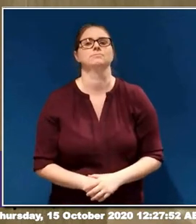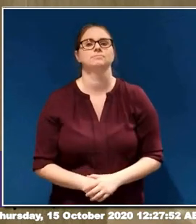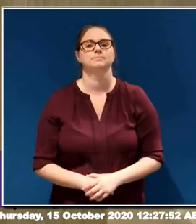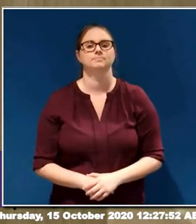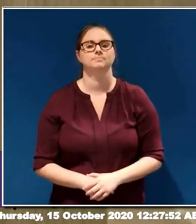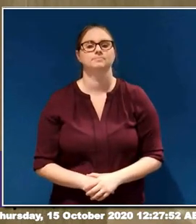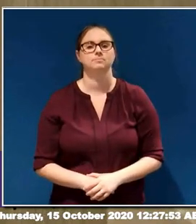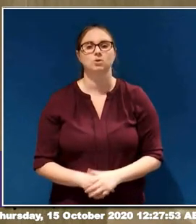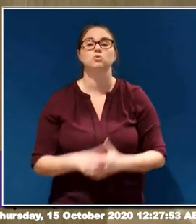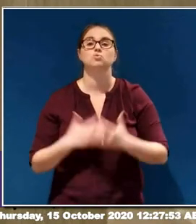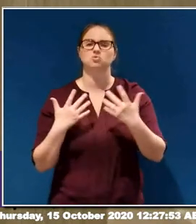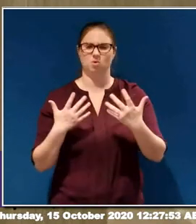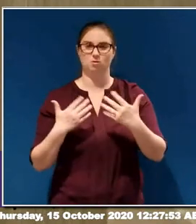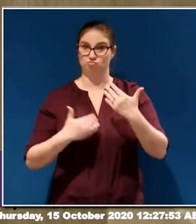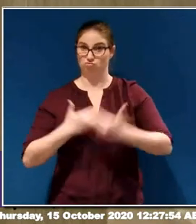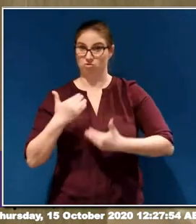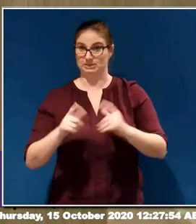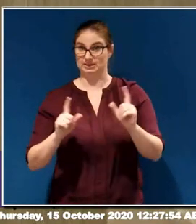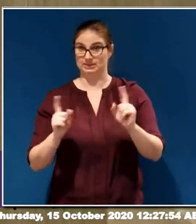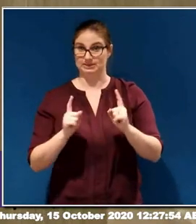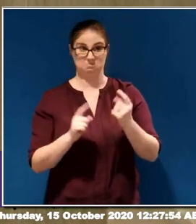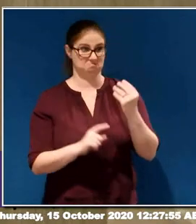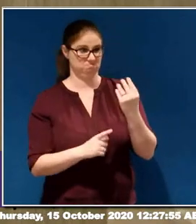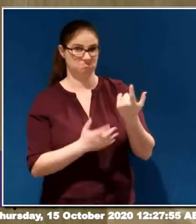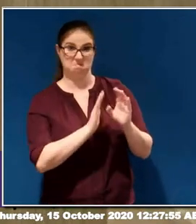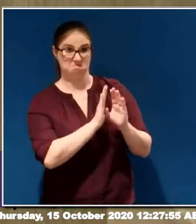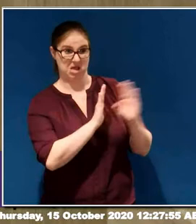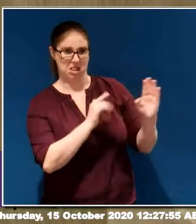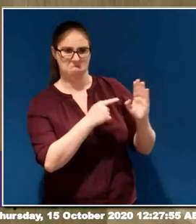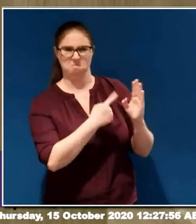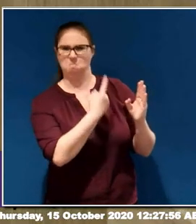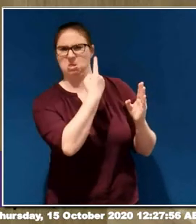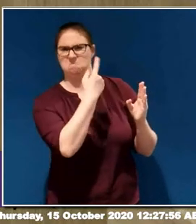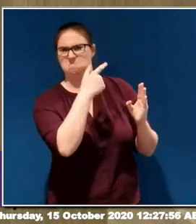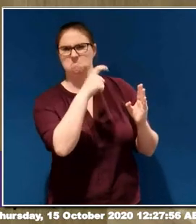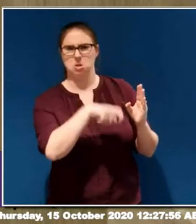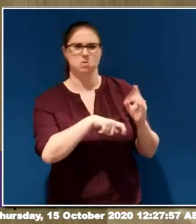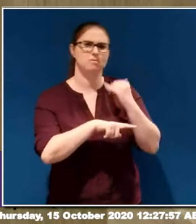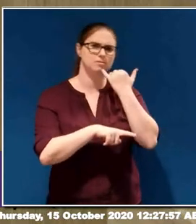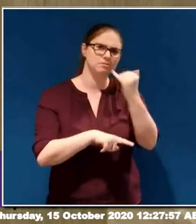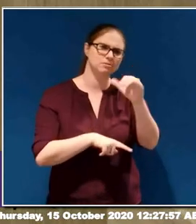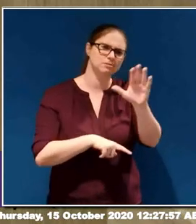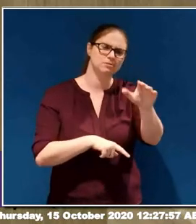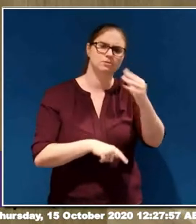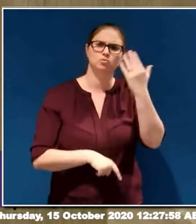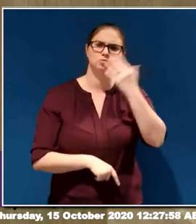will approach the school, will phone the school and ask for more information. OK.